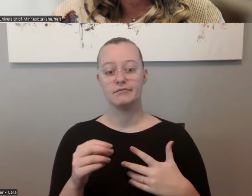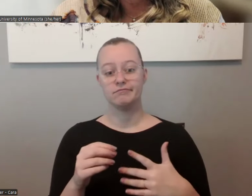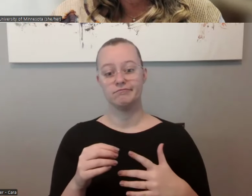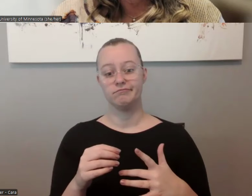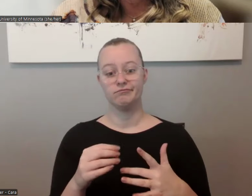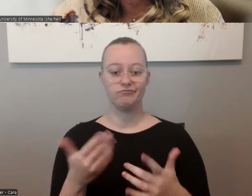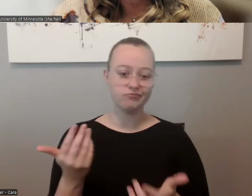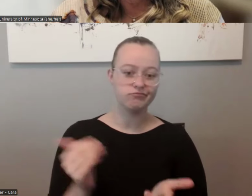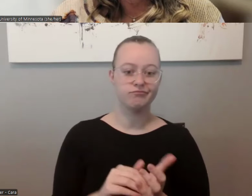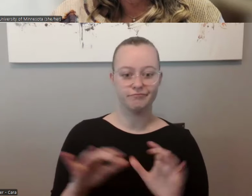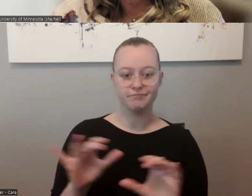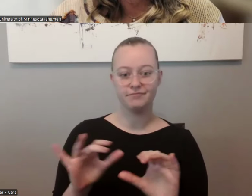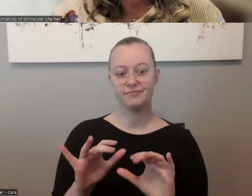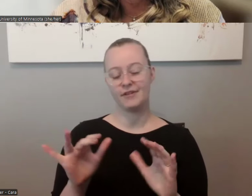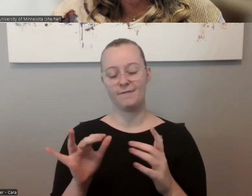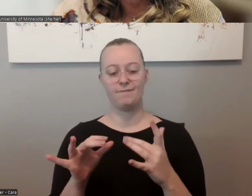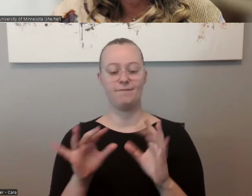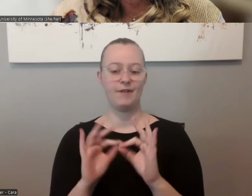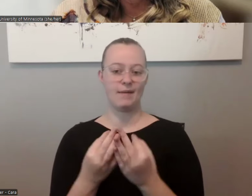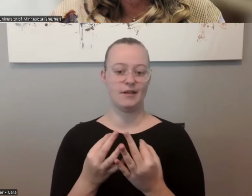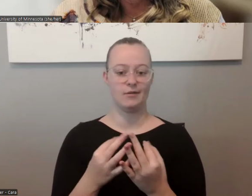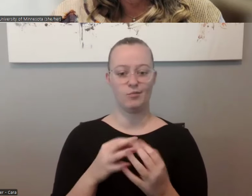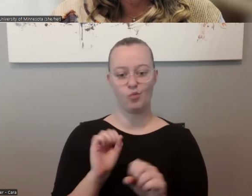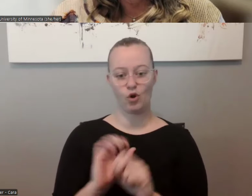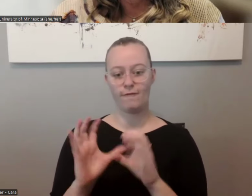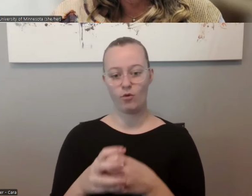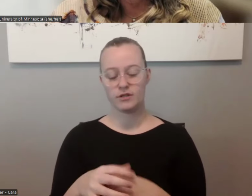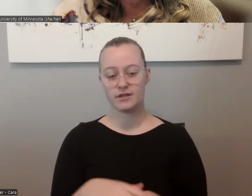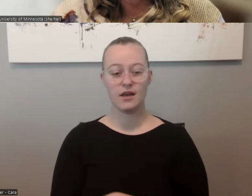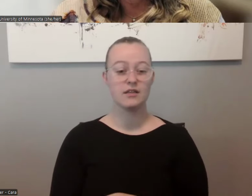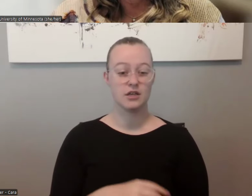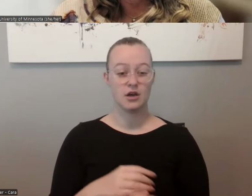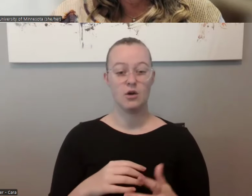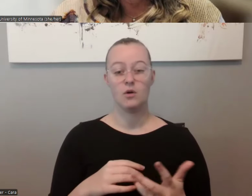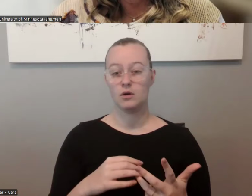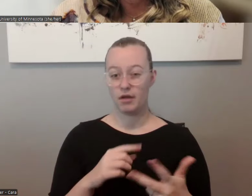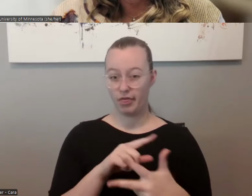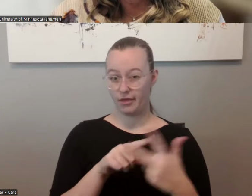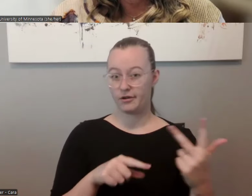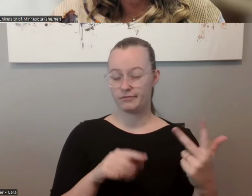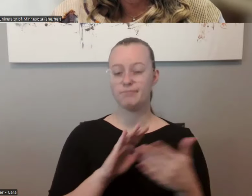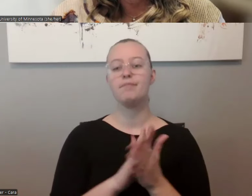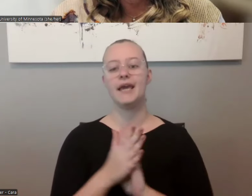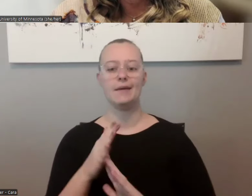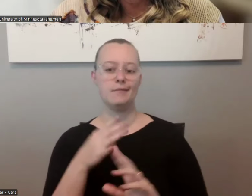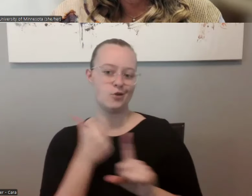workforce and supporting family caregivers. Last year, we spun off the third of those focus areas into its own project.